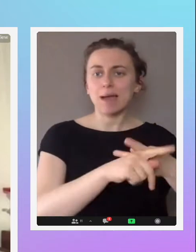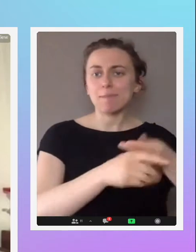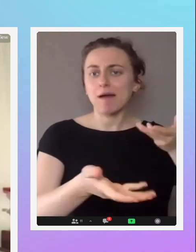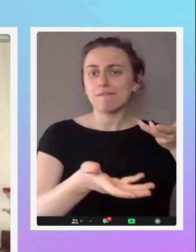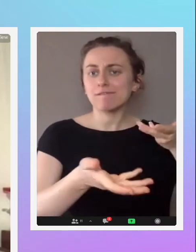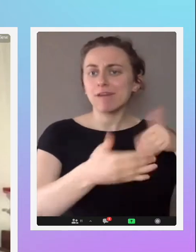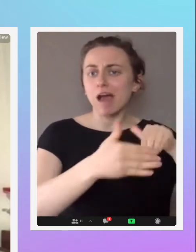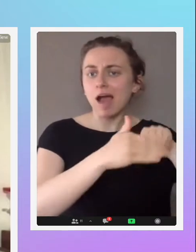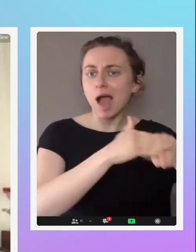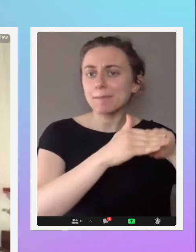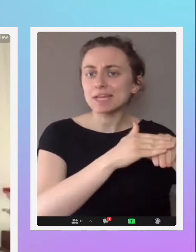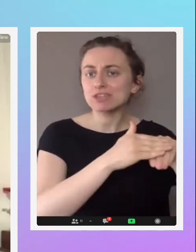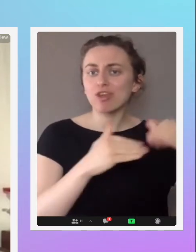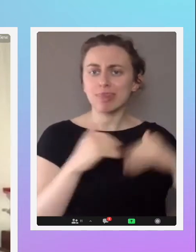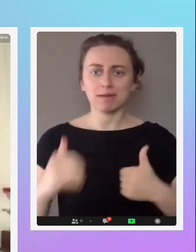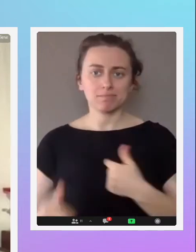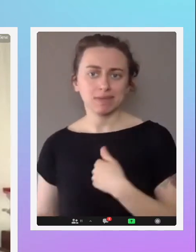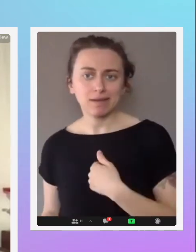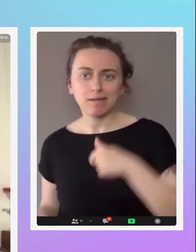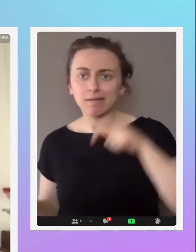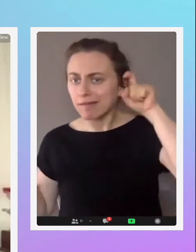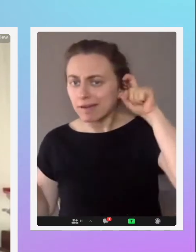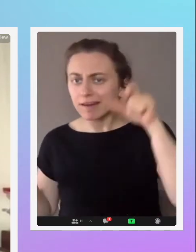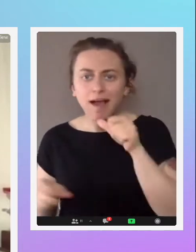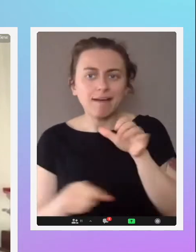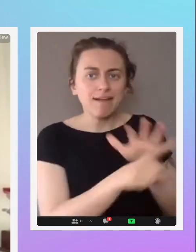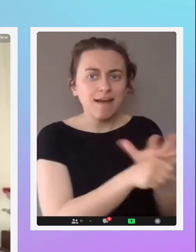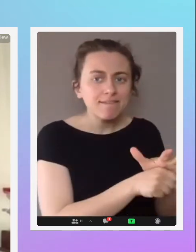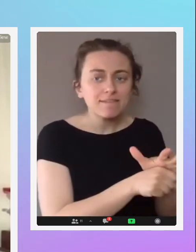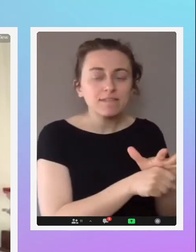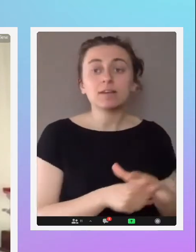for people with visual impairments. Some simply need some magnification